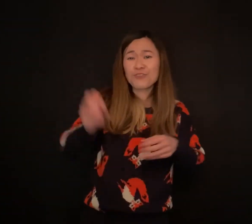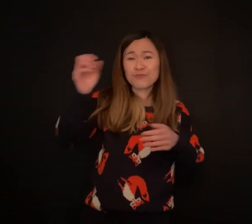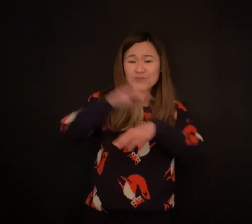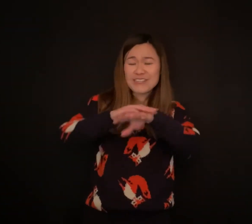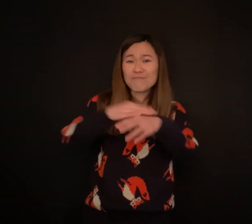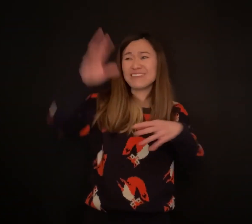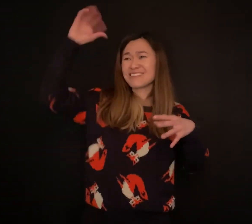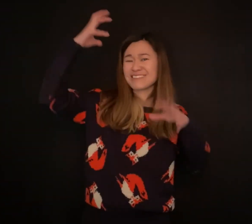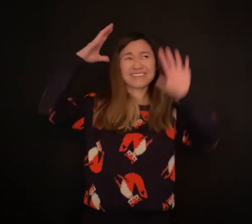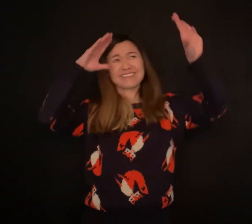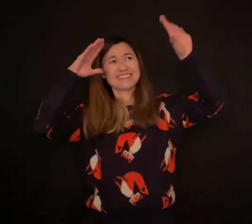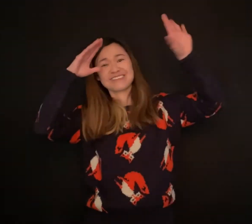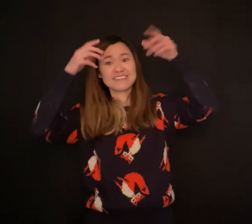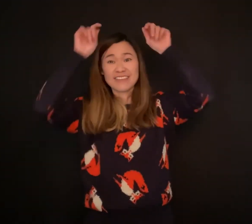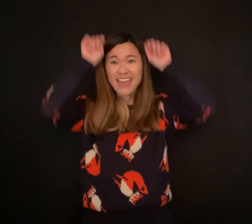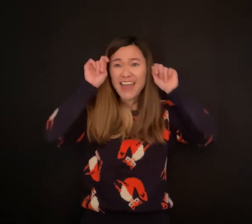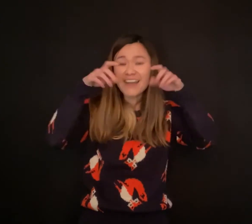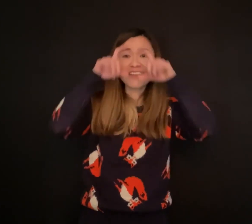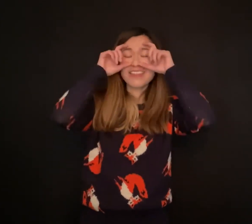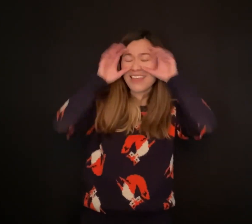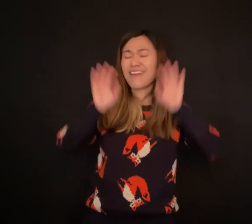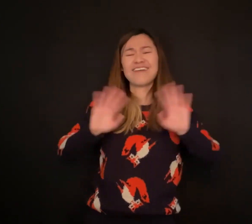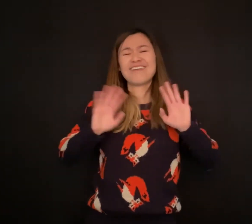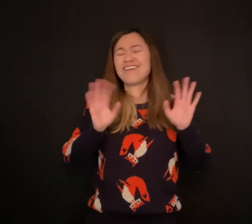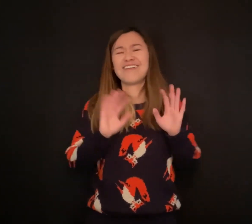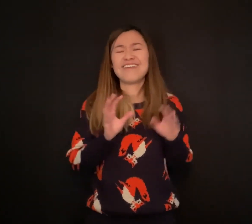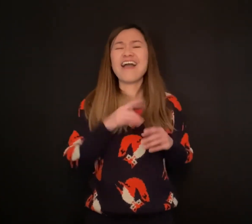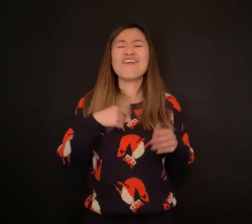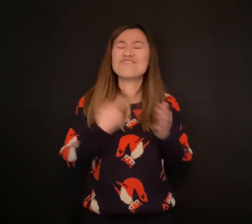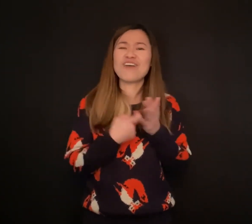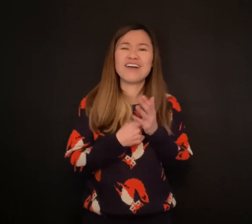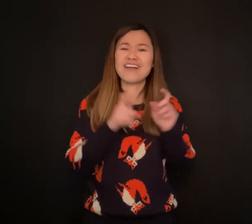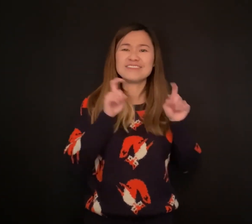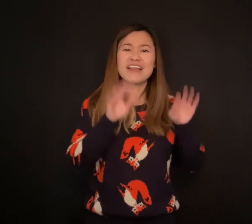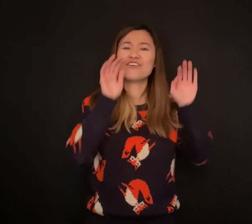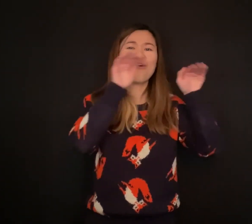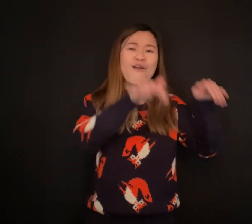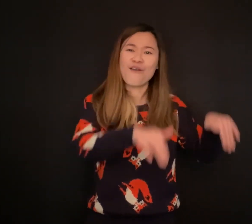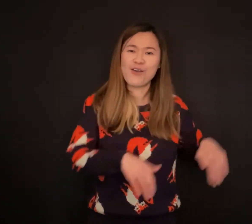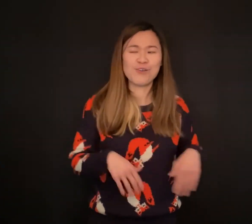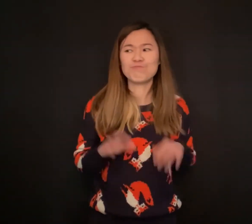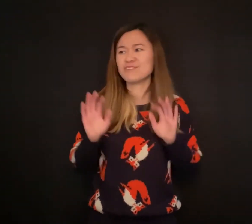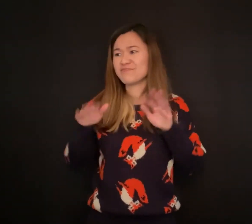with sunscreen and blocking myself from the sun with my hat and glasses. No thank you. I would prefer to just stay home.